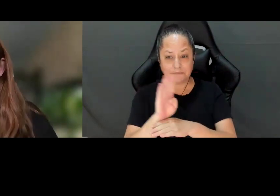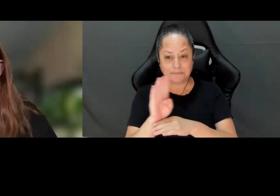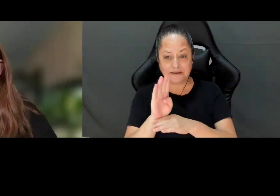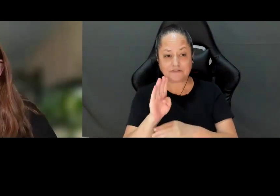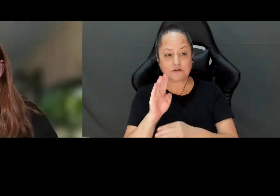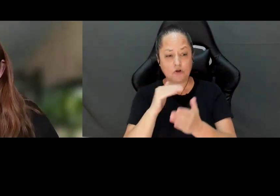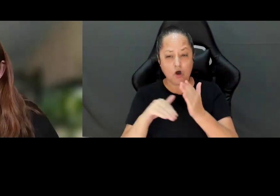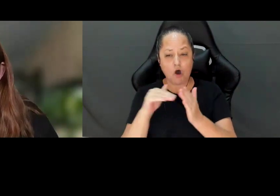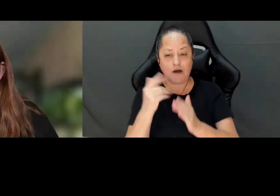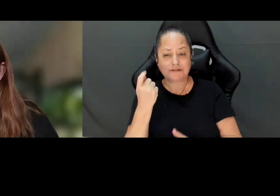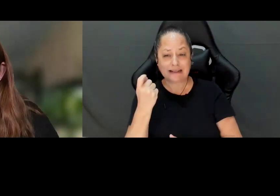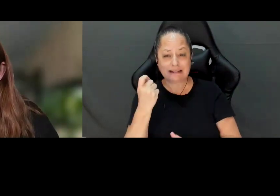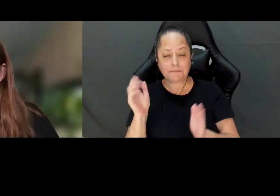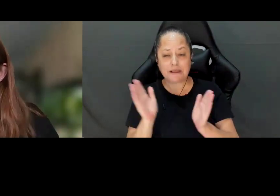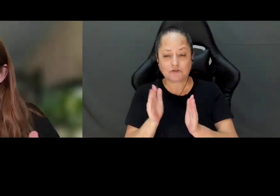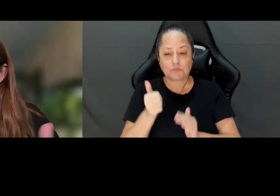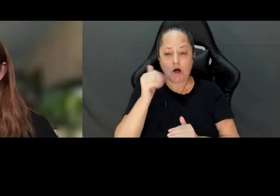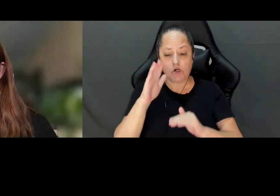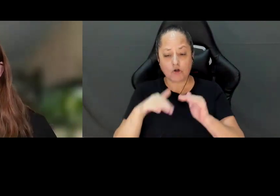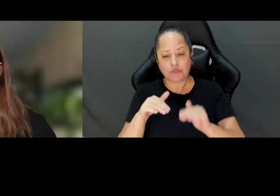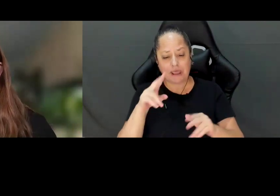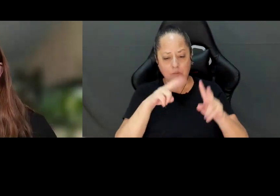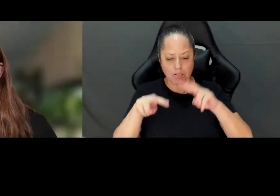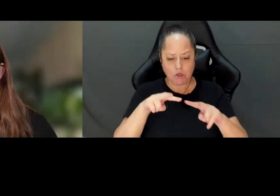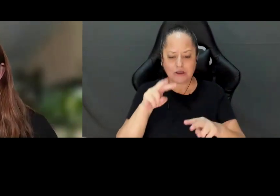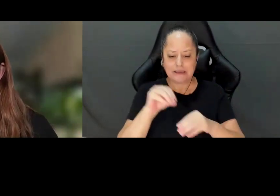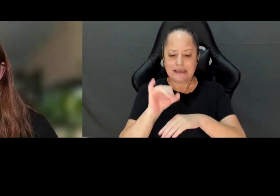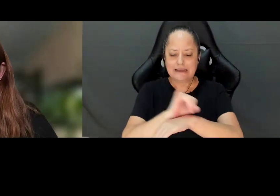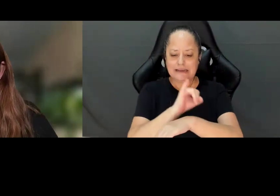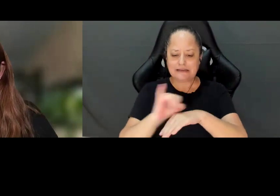Often a little bit smaller than the ones we are looking at in our industry agnostic program.